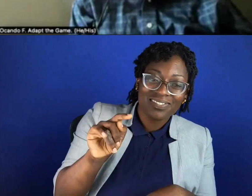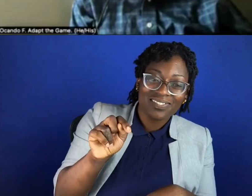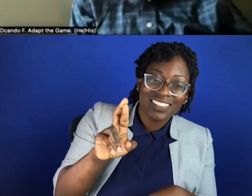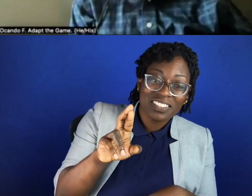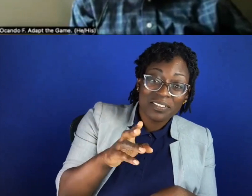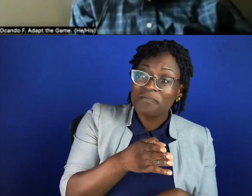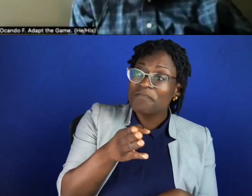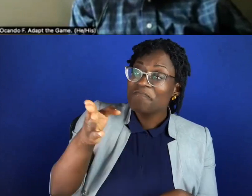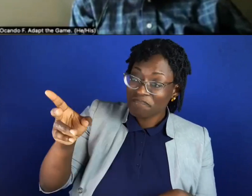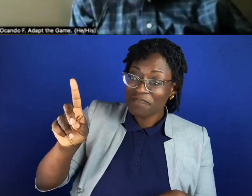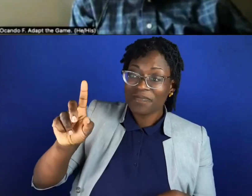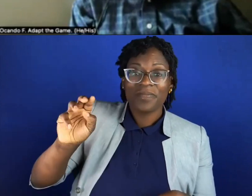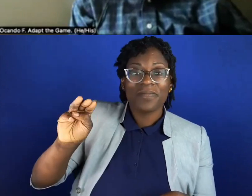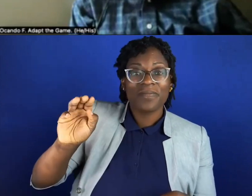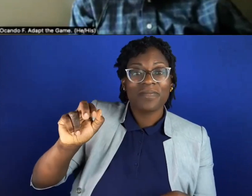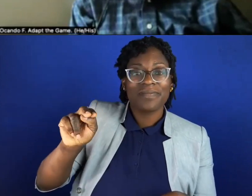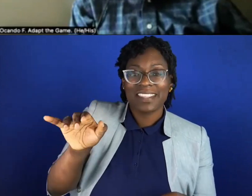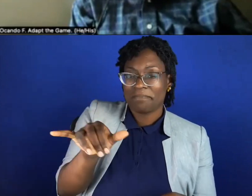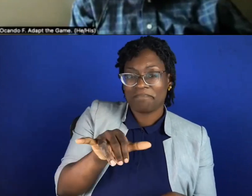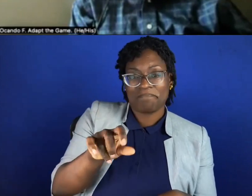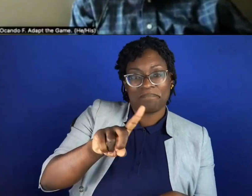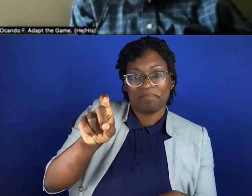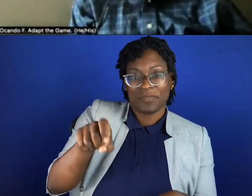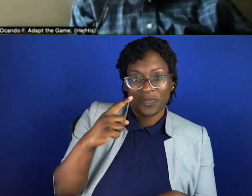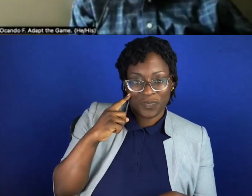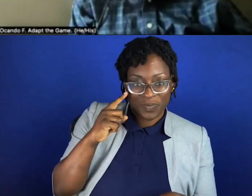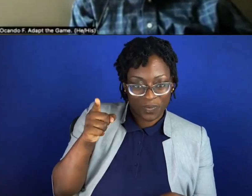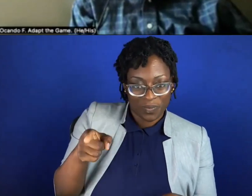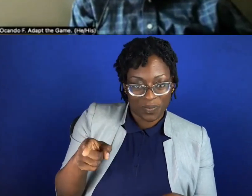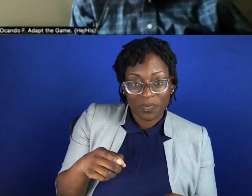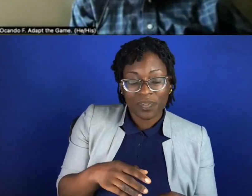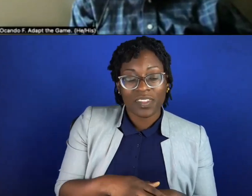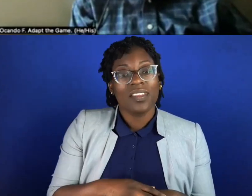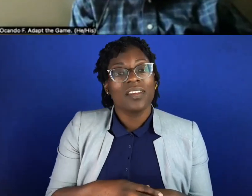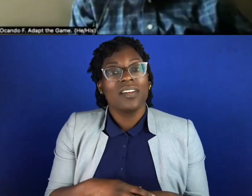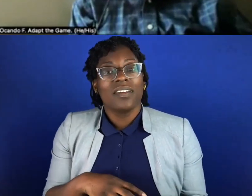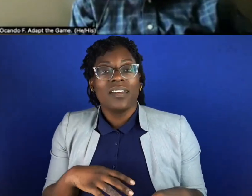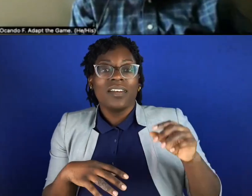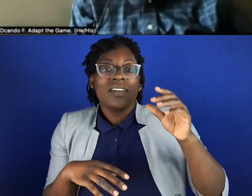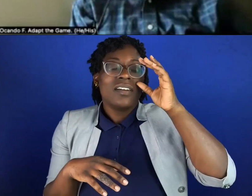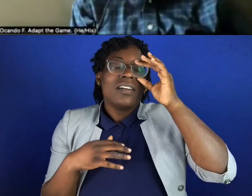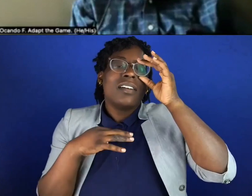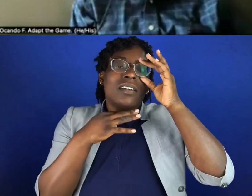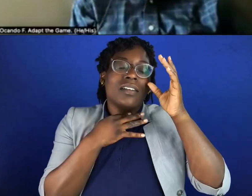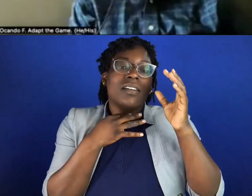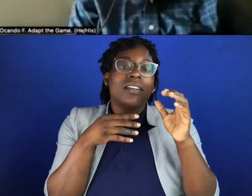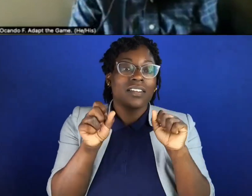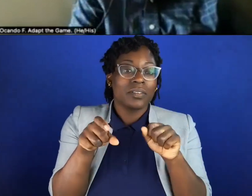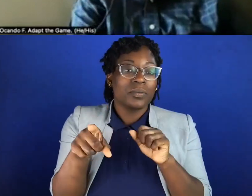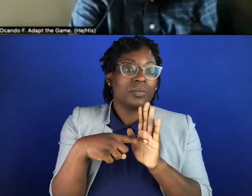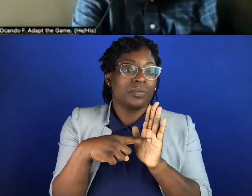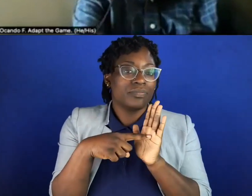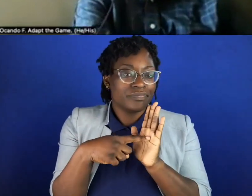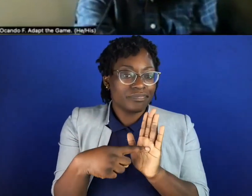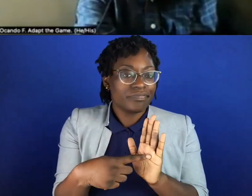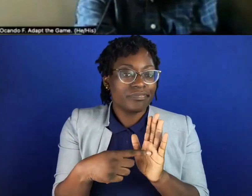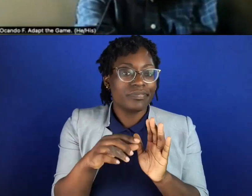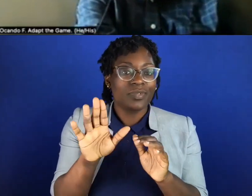Daman, same question goes to you. I would love if you can showcase your experience and